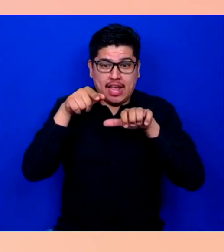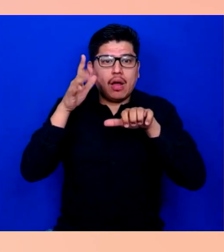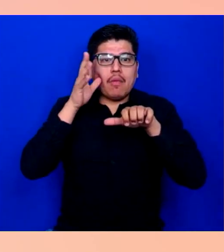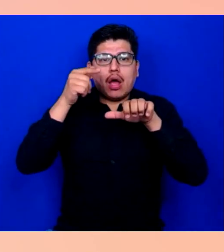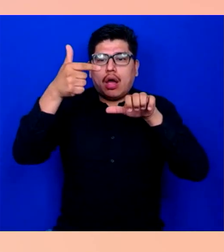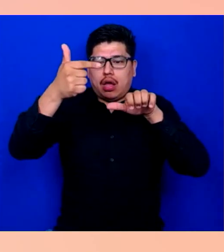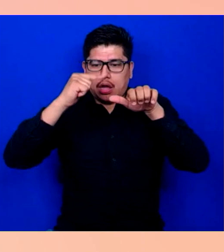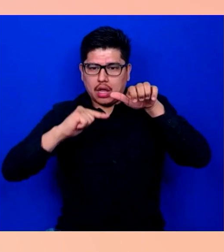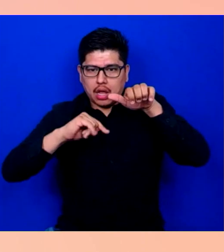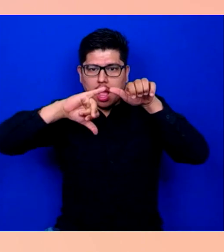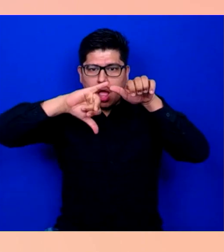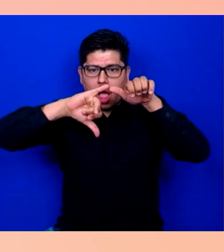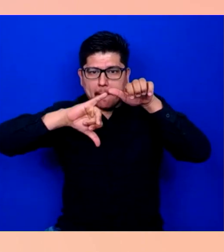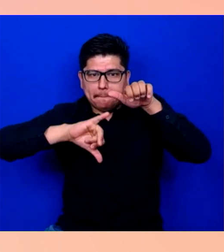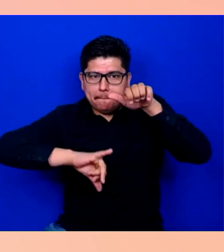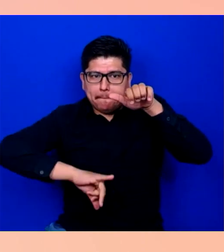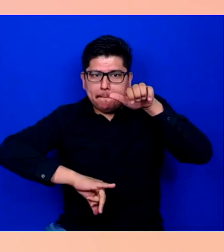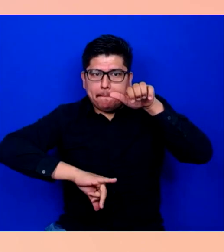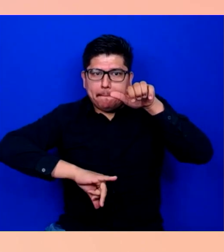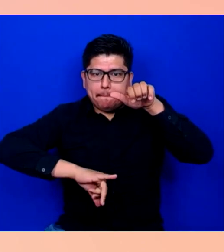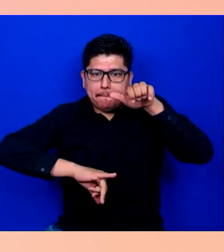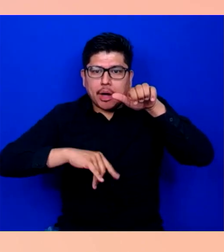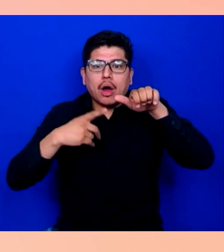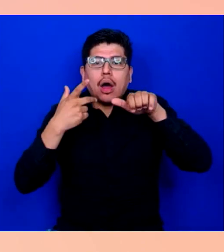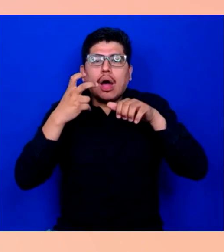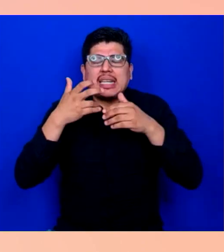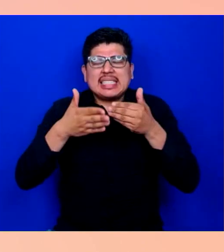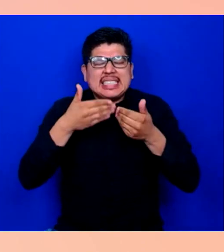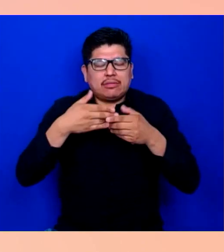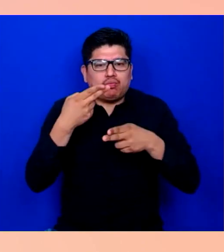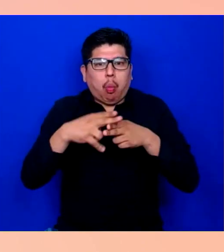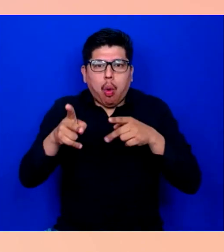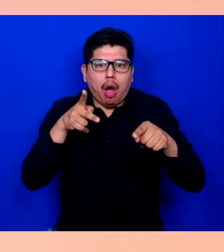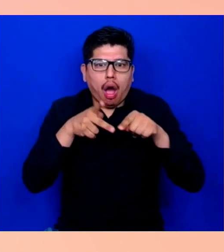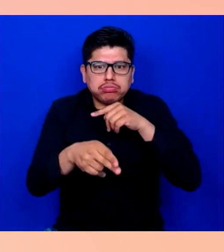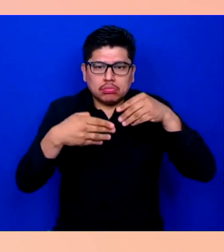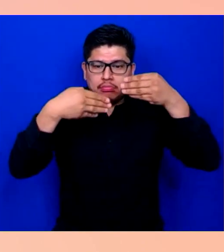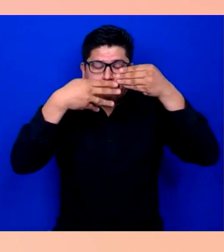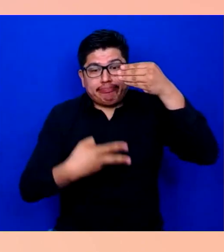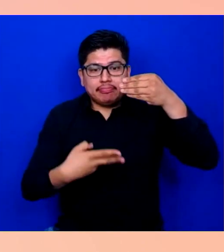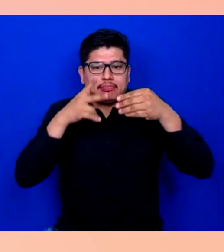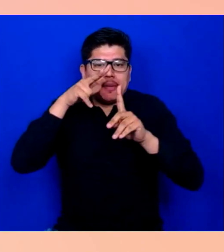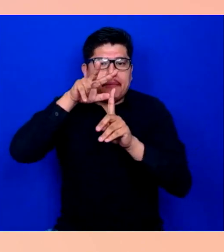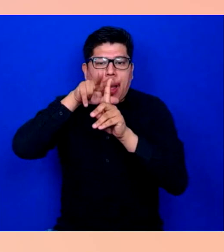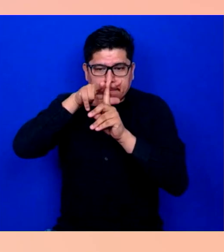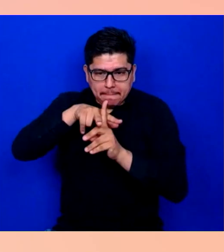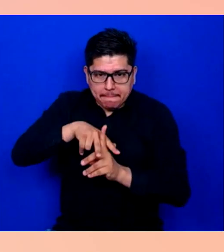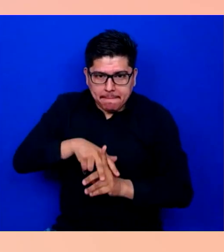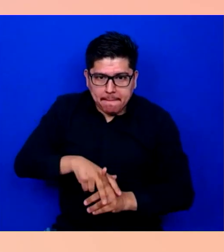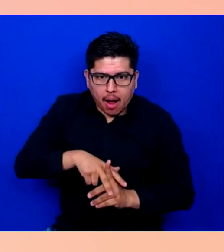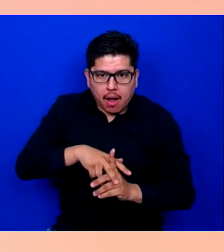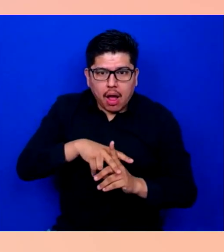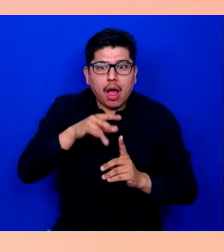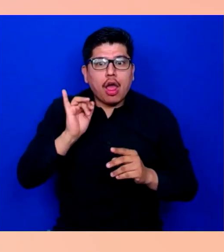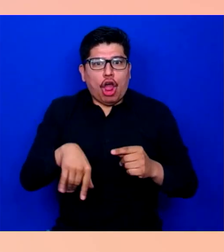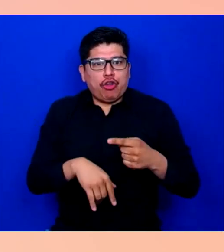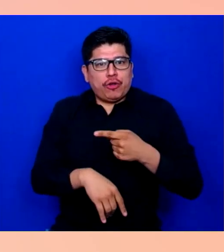shortcut", are you seeing this? It applies the edit to every spot in my file that matches